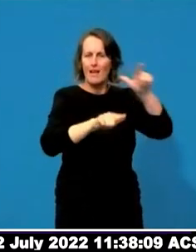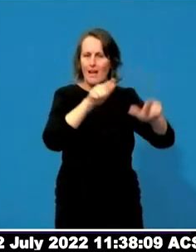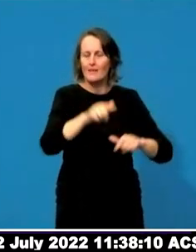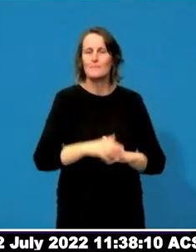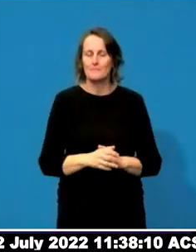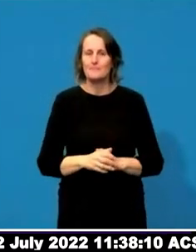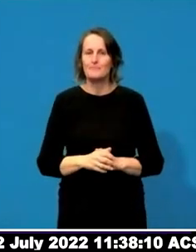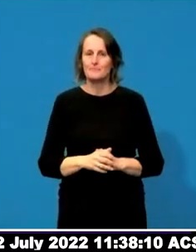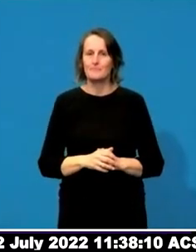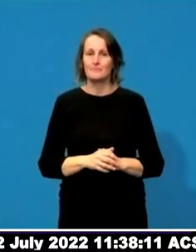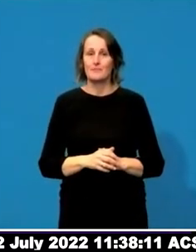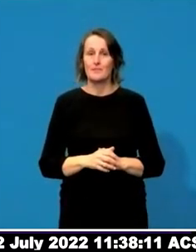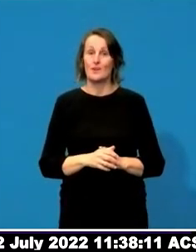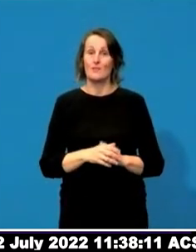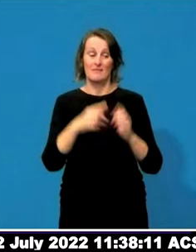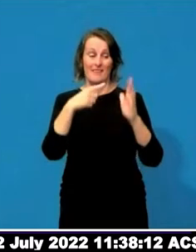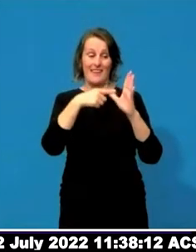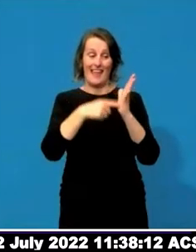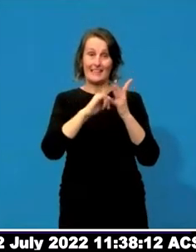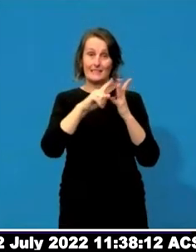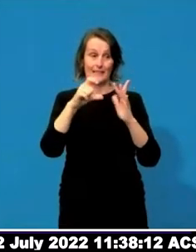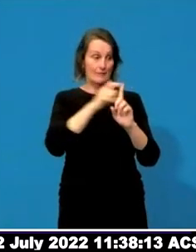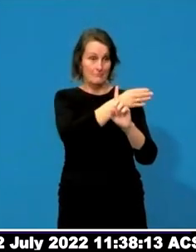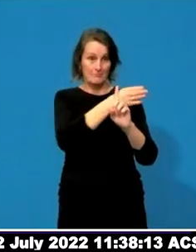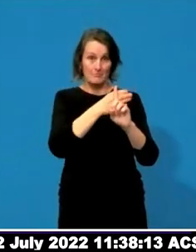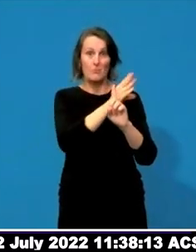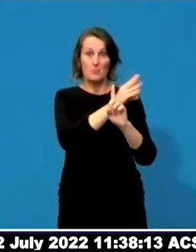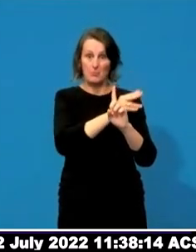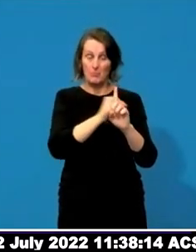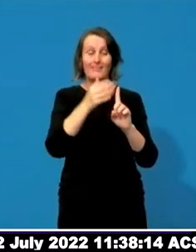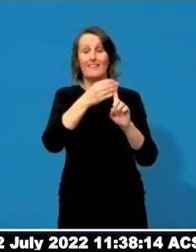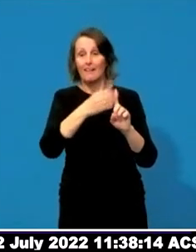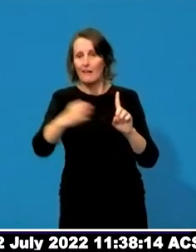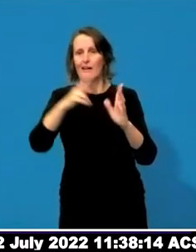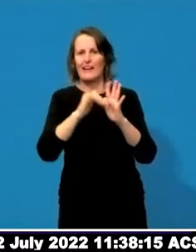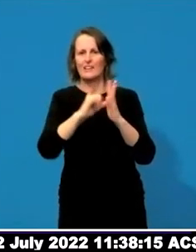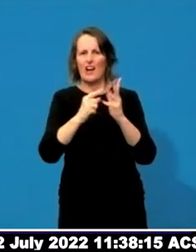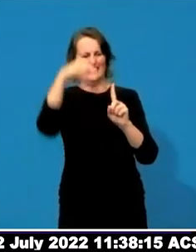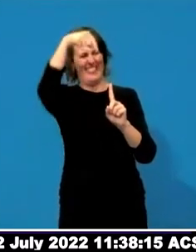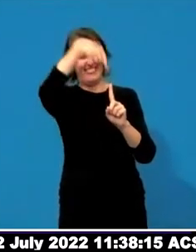was investment in remote and very remote communities into First Nations organisations.